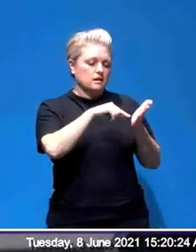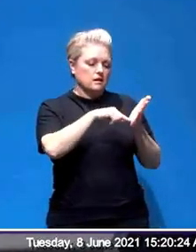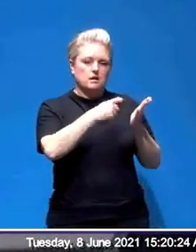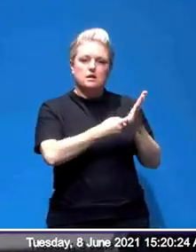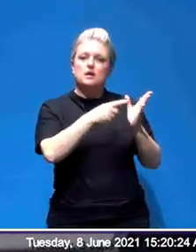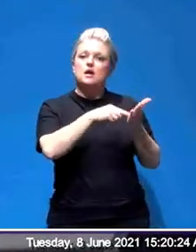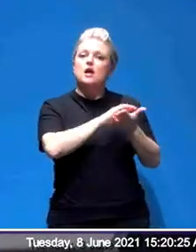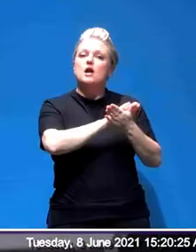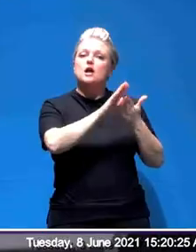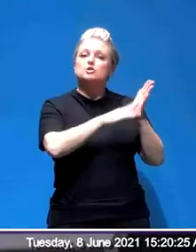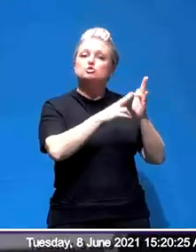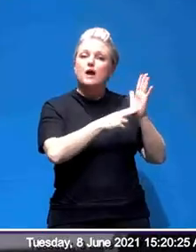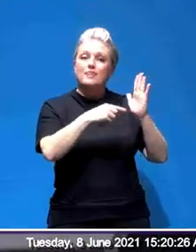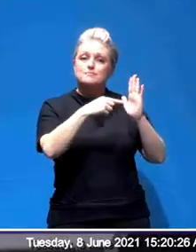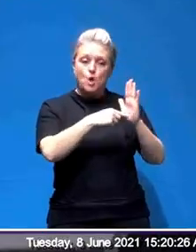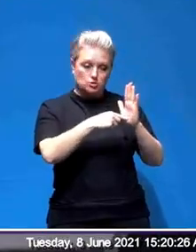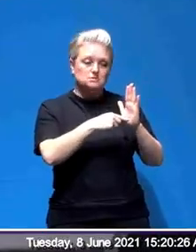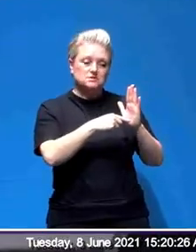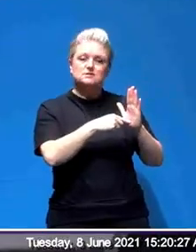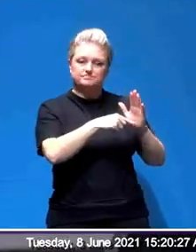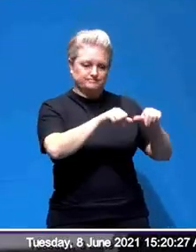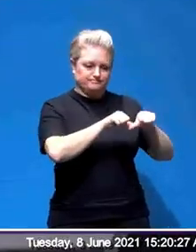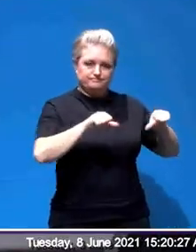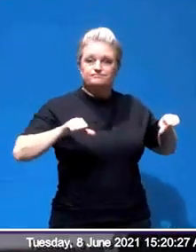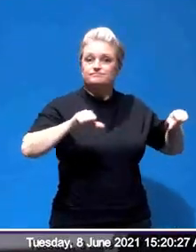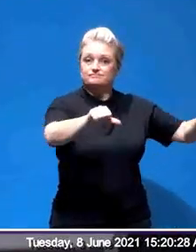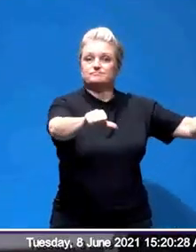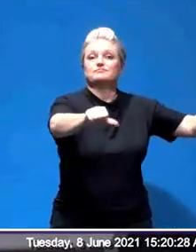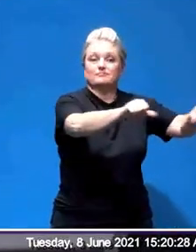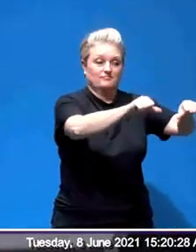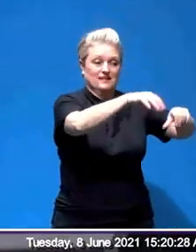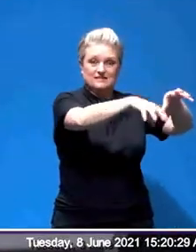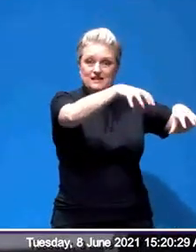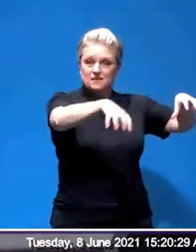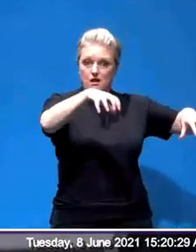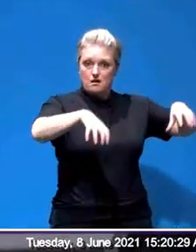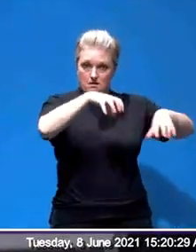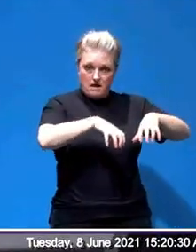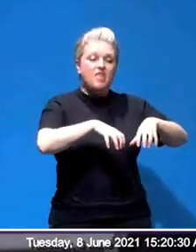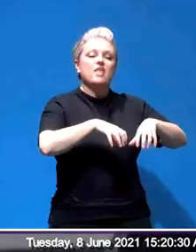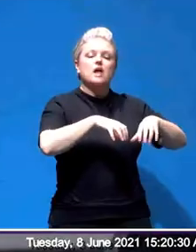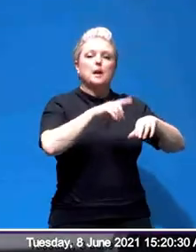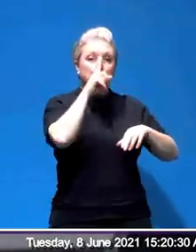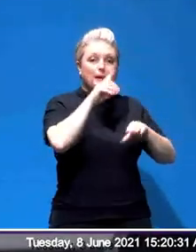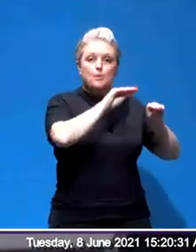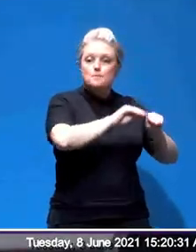community living. And one of the things that he mentioned to me was that often, you know, had that